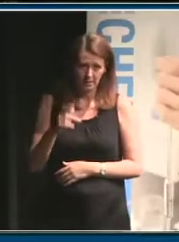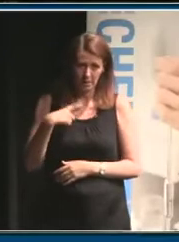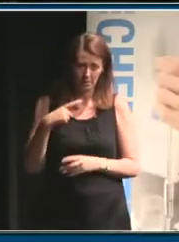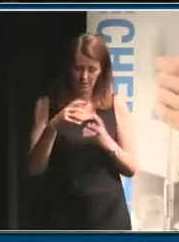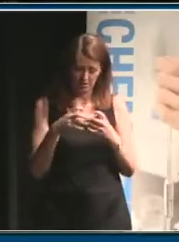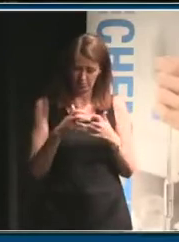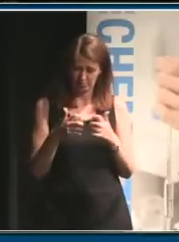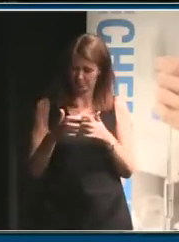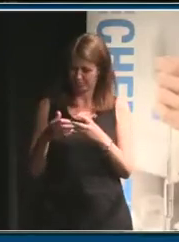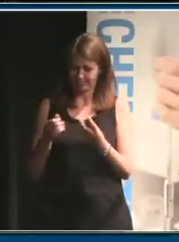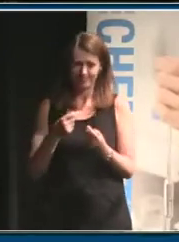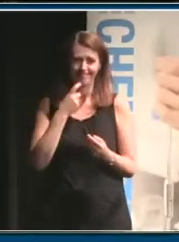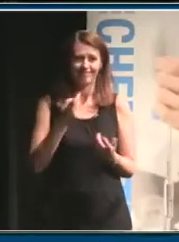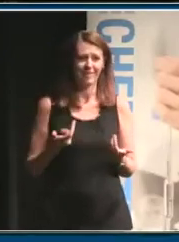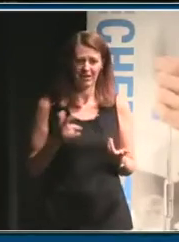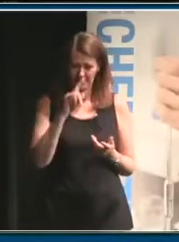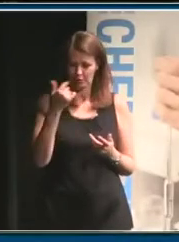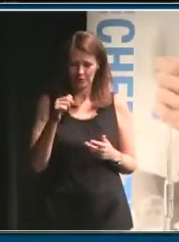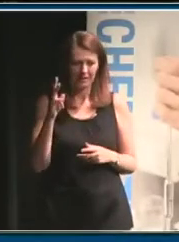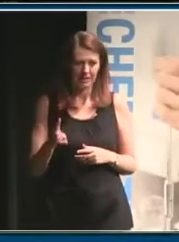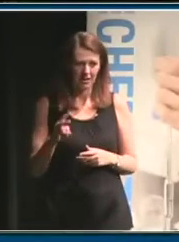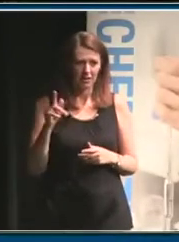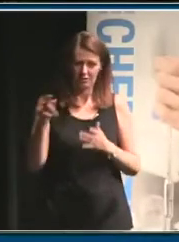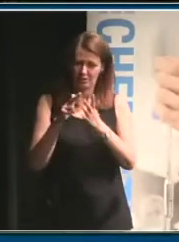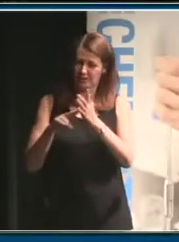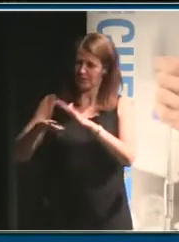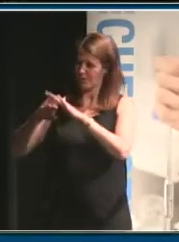hard it's not very usable so the landfill that is becoming filled and filled and filled with